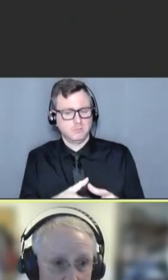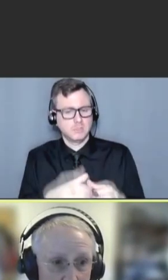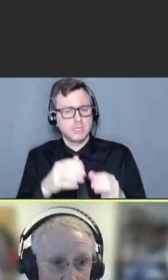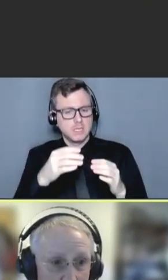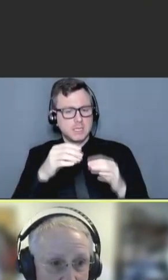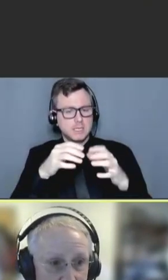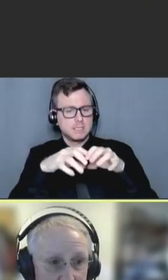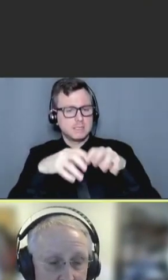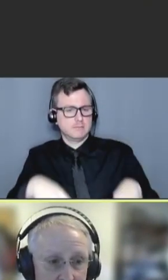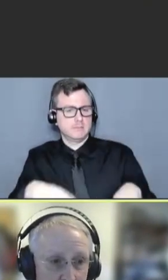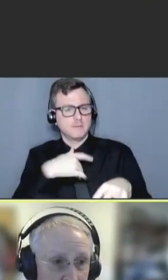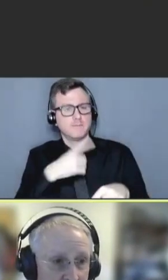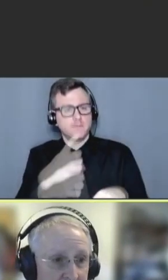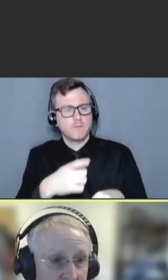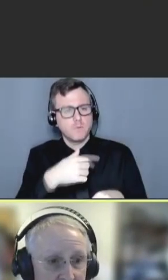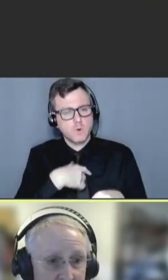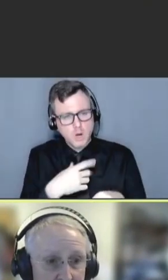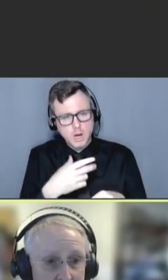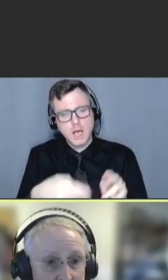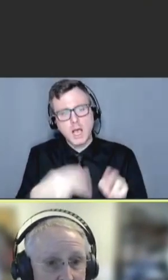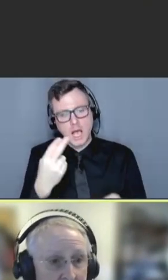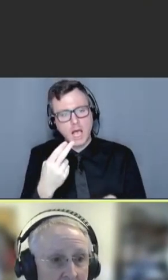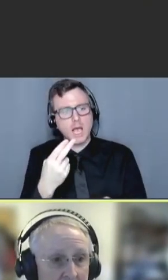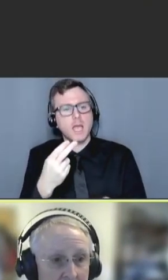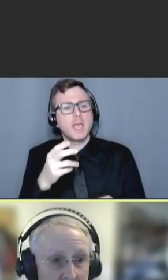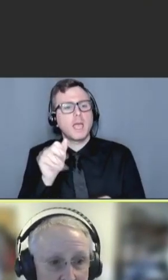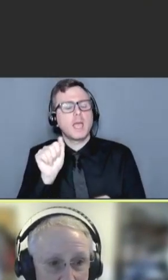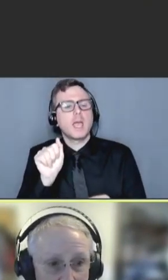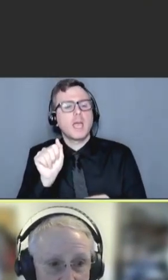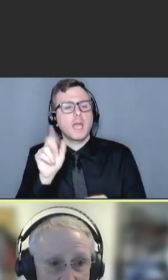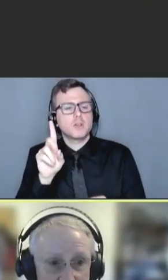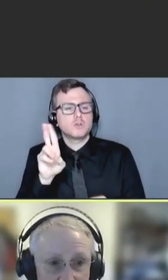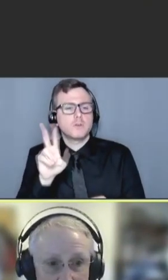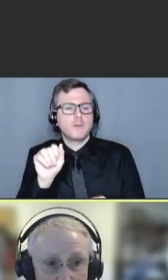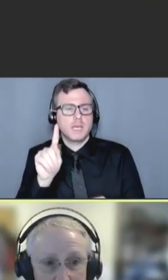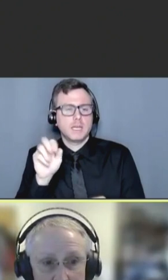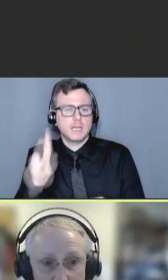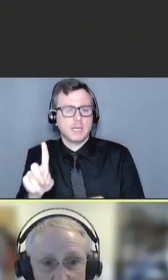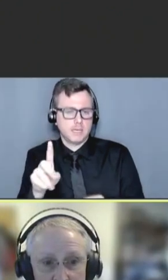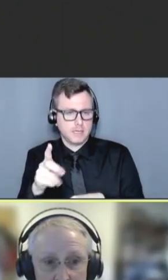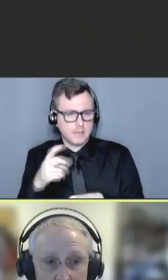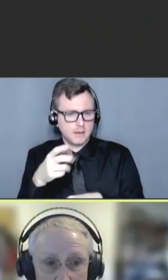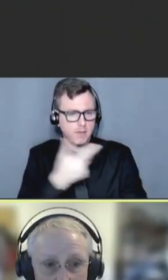high dose or adjuvanted influenza vaccine, and the analyses evaluating those that got